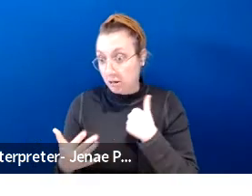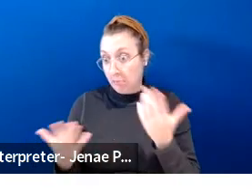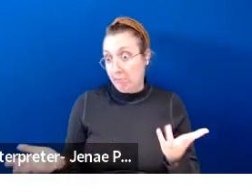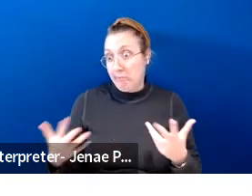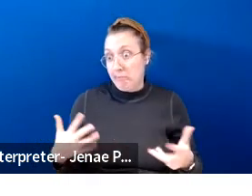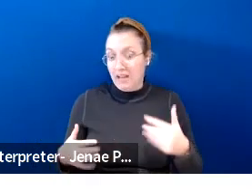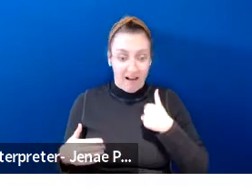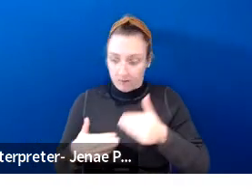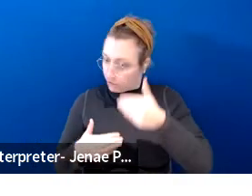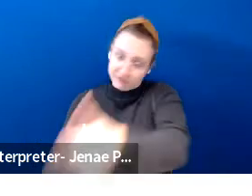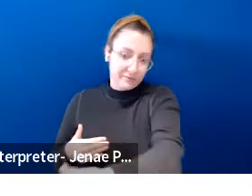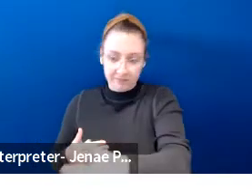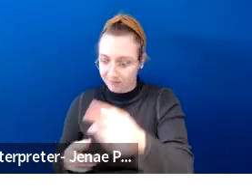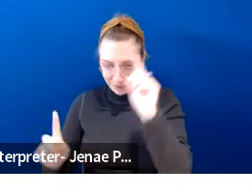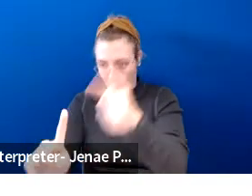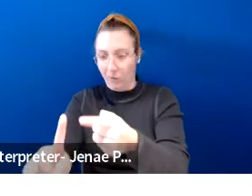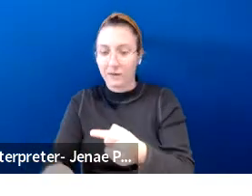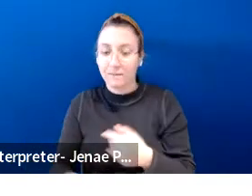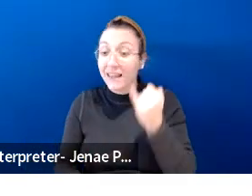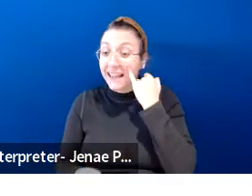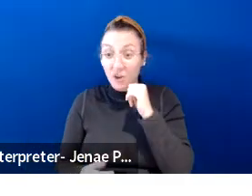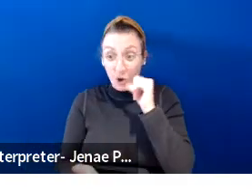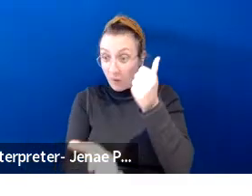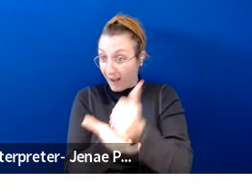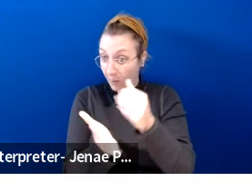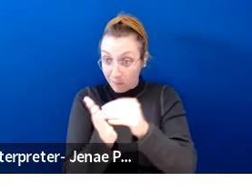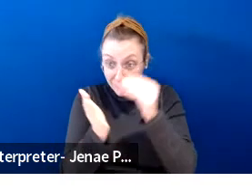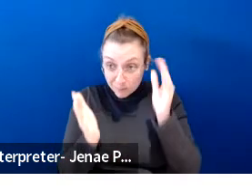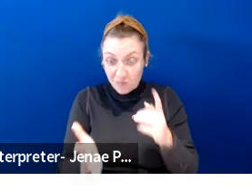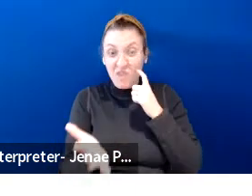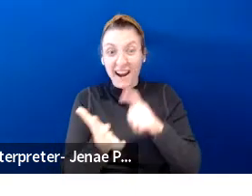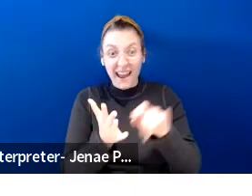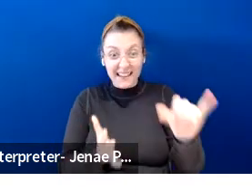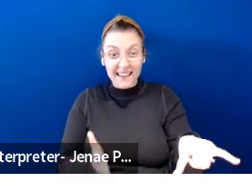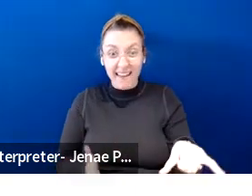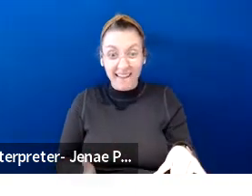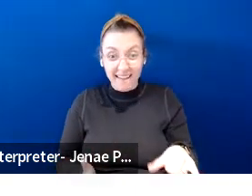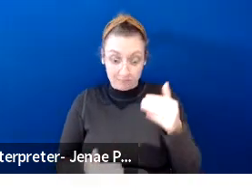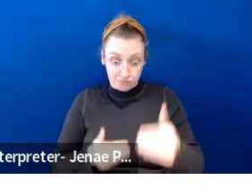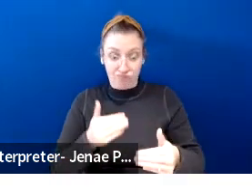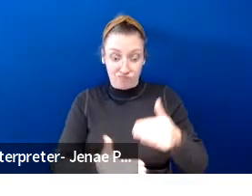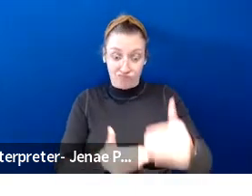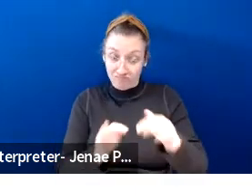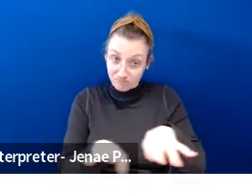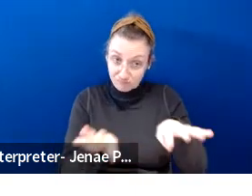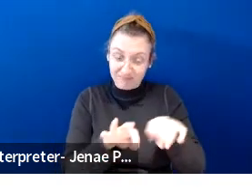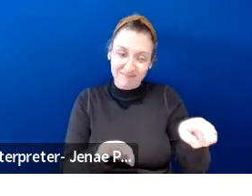And if we don't help our students recognize that or gain that, then their hope is going to diminish.